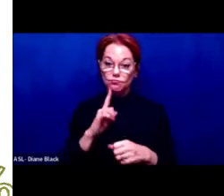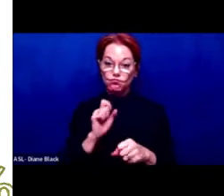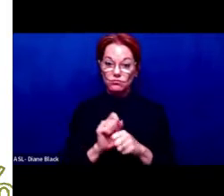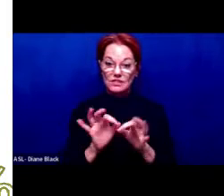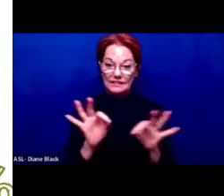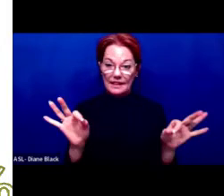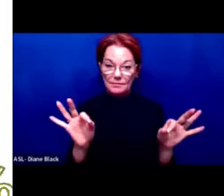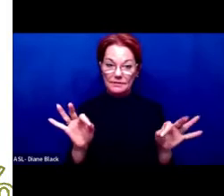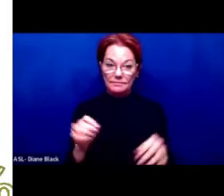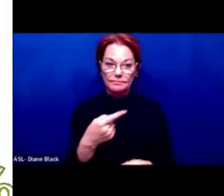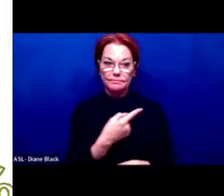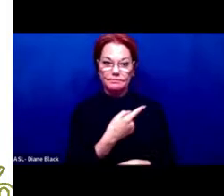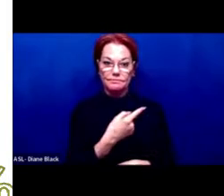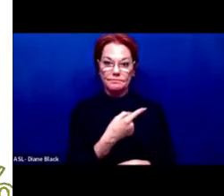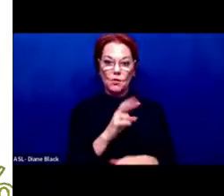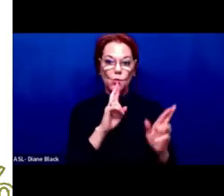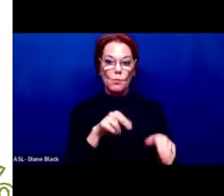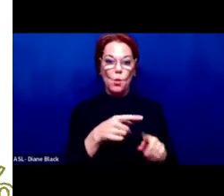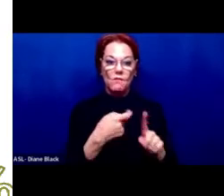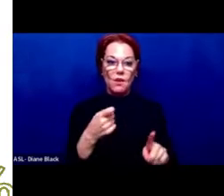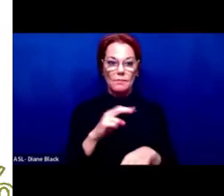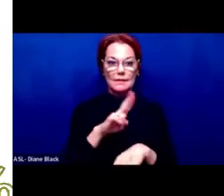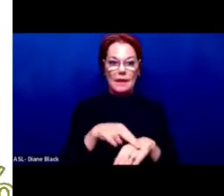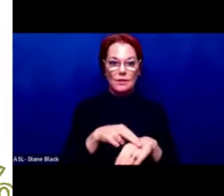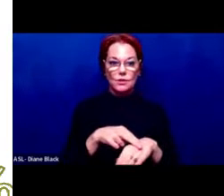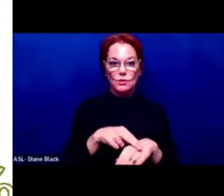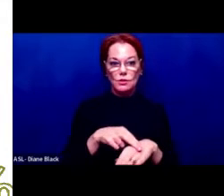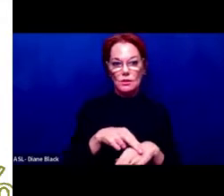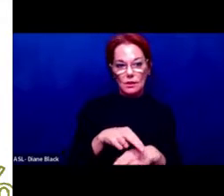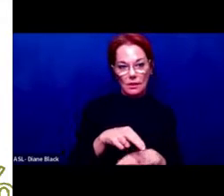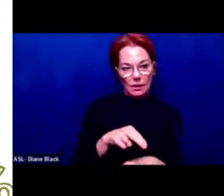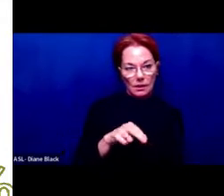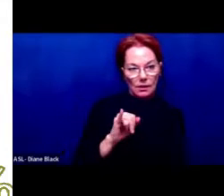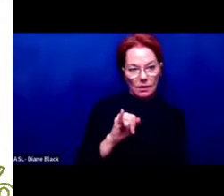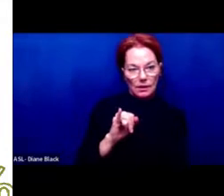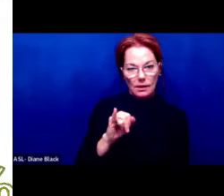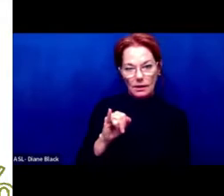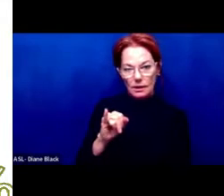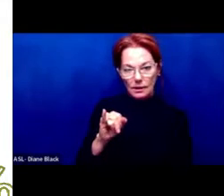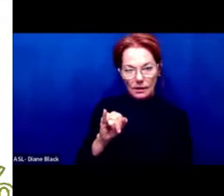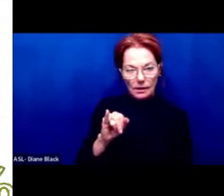report from the National Imperative. It's Joining Forces to Strengthen Human Services report. It was commissioned